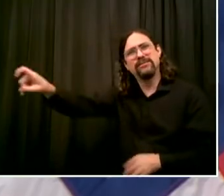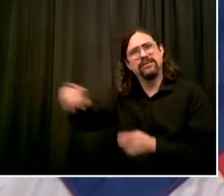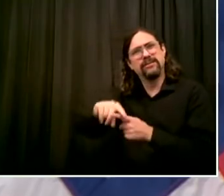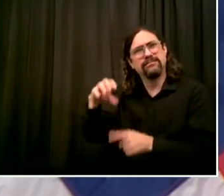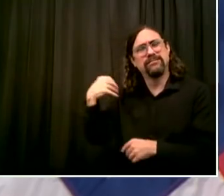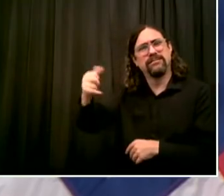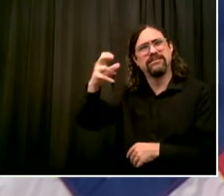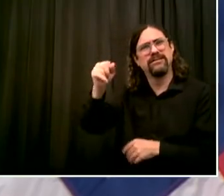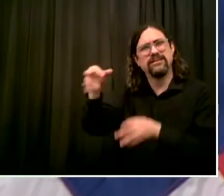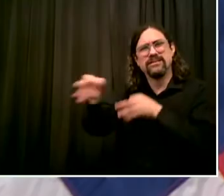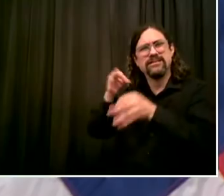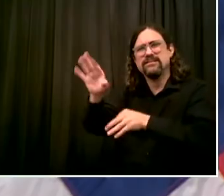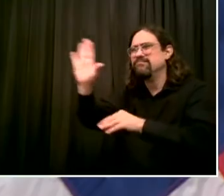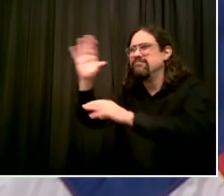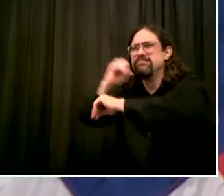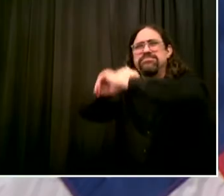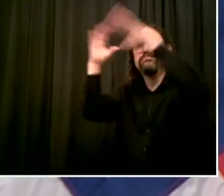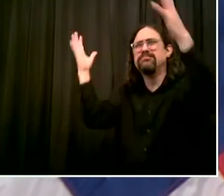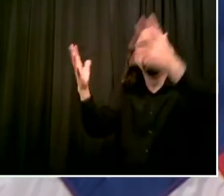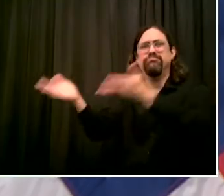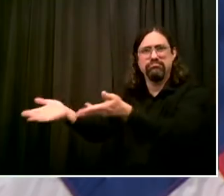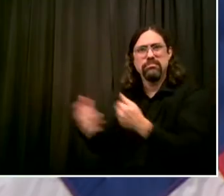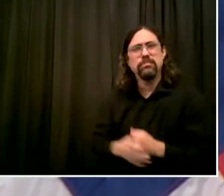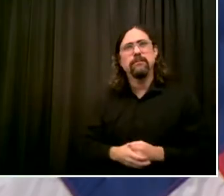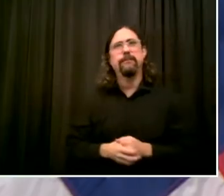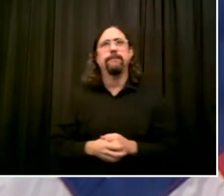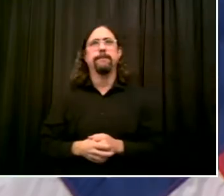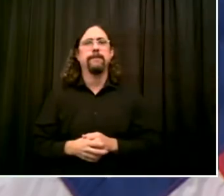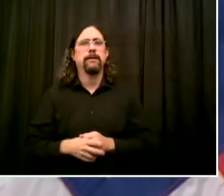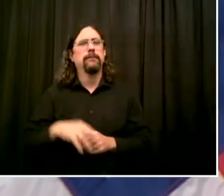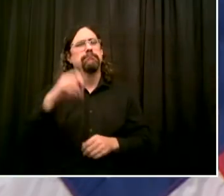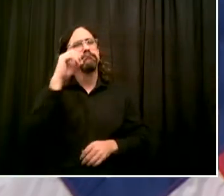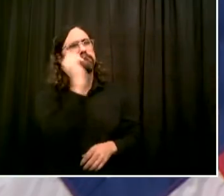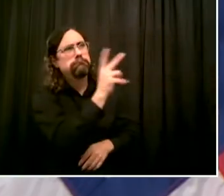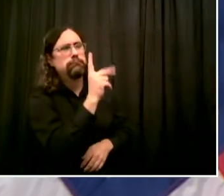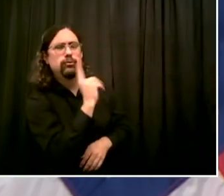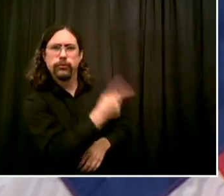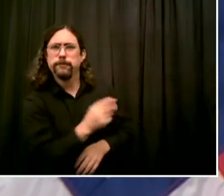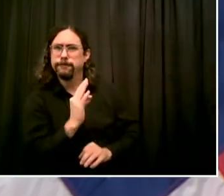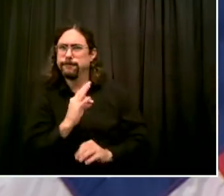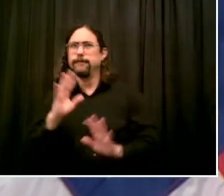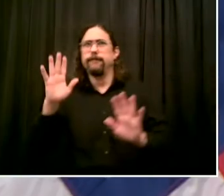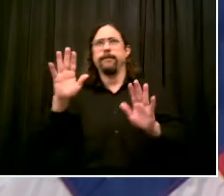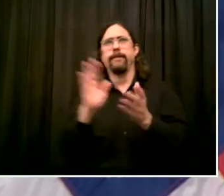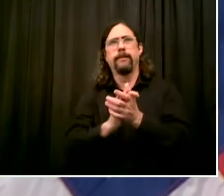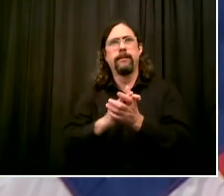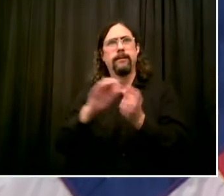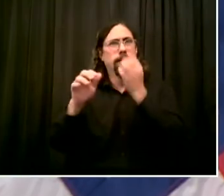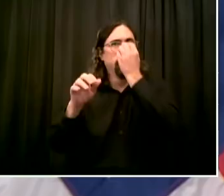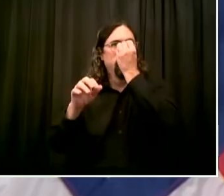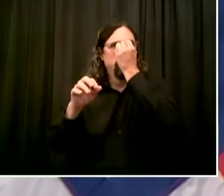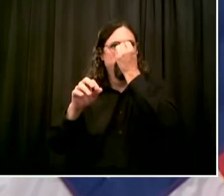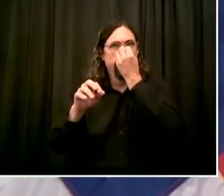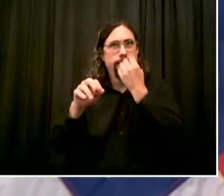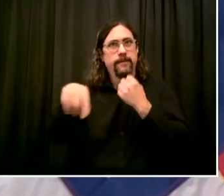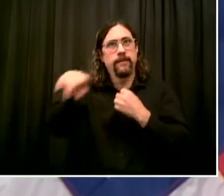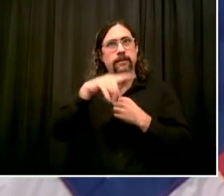DIFFERENT APROPAC. H I HAVE SAID THIS PUBLICLY . I THINK THE MANNER IN WHICH